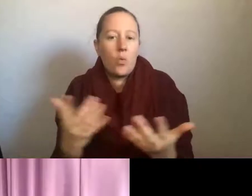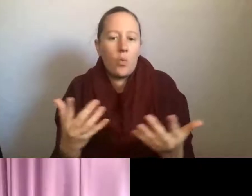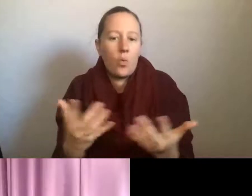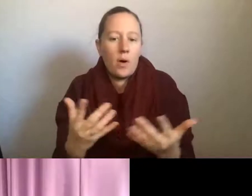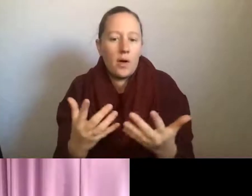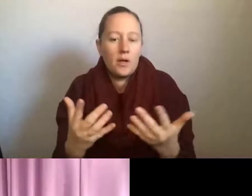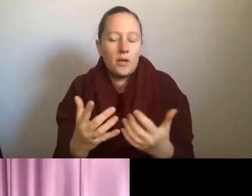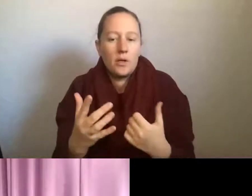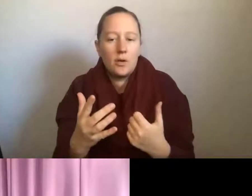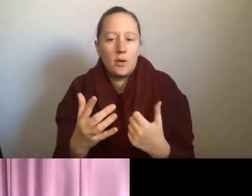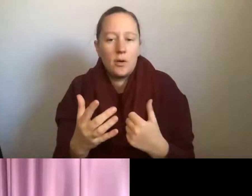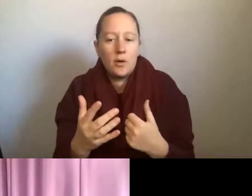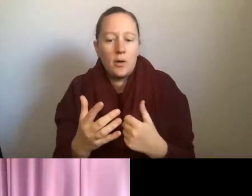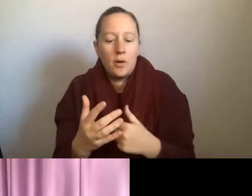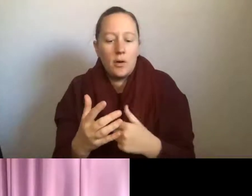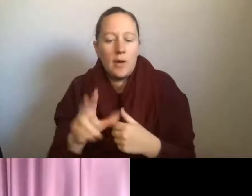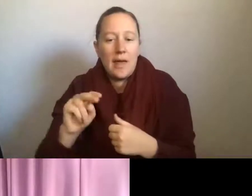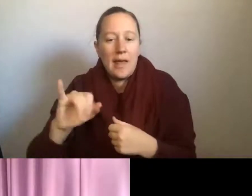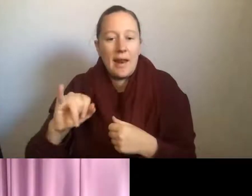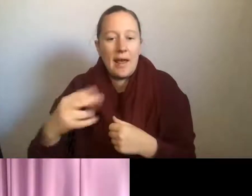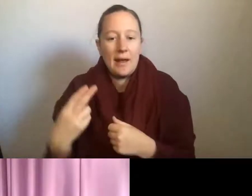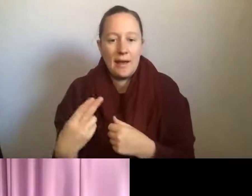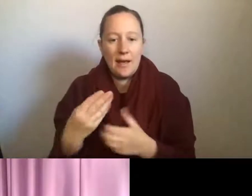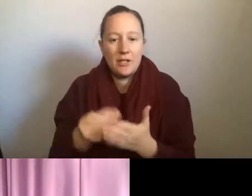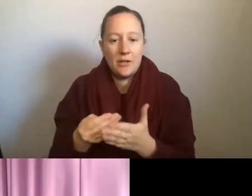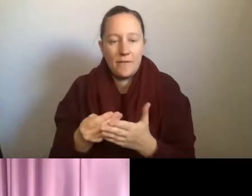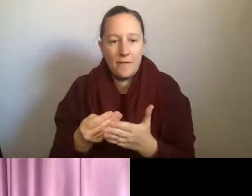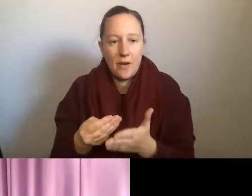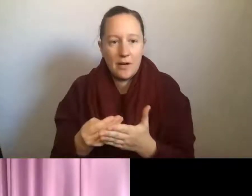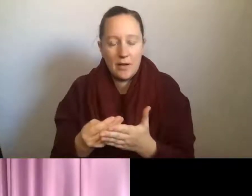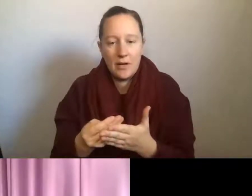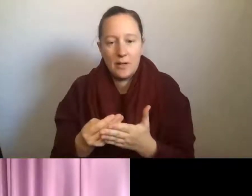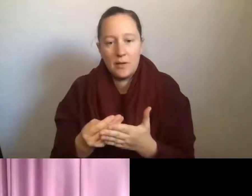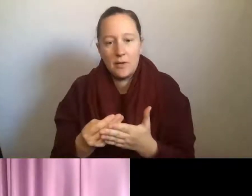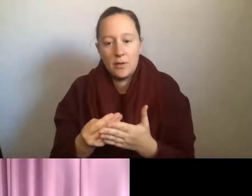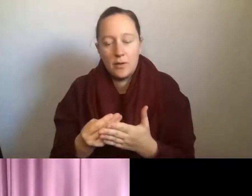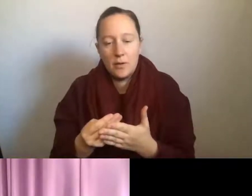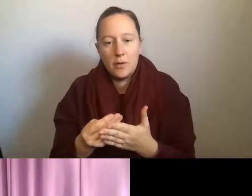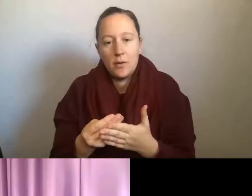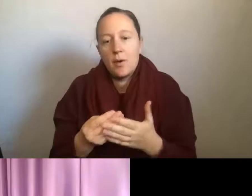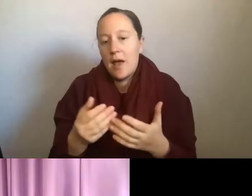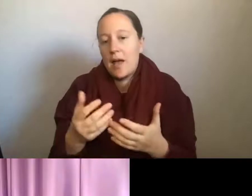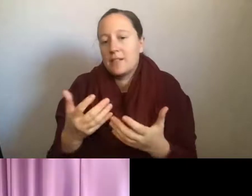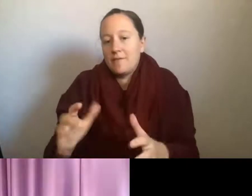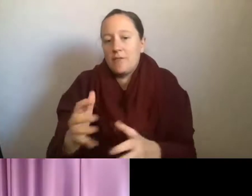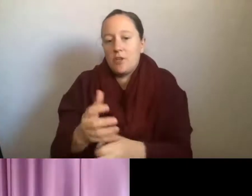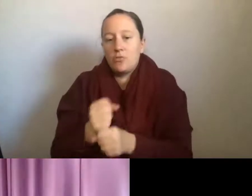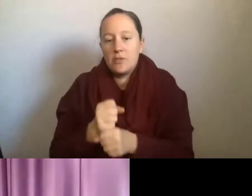what kind of NIH funding that component of the institution has received. Sheri Cummins: Yeah, that resource is really good.